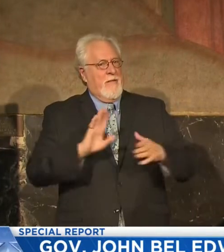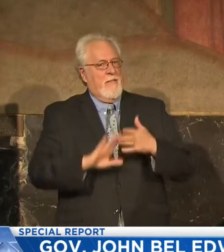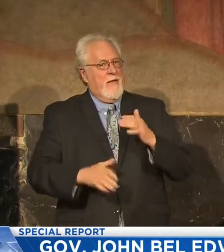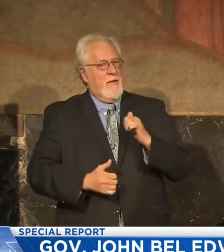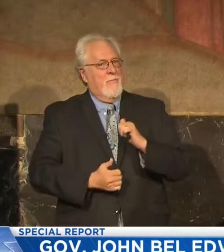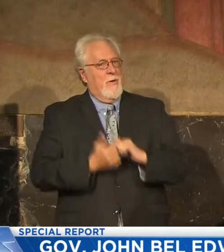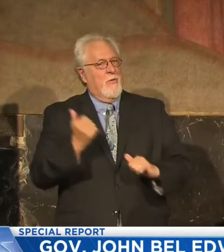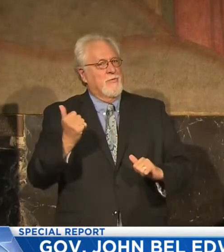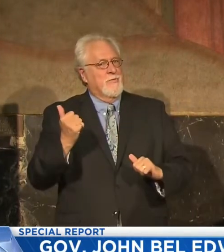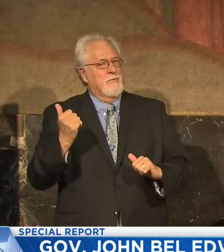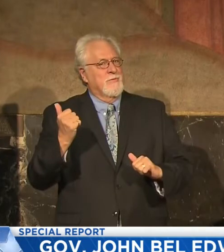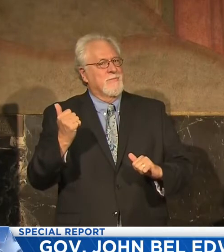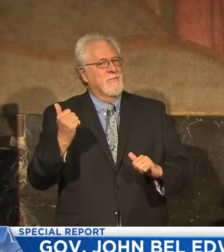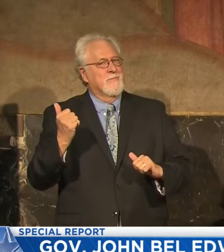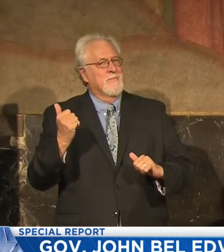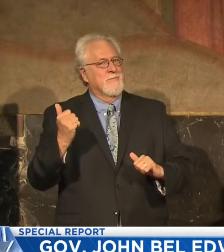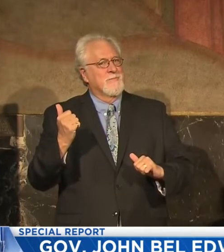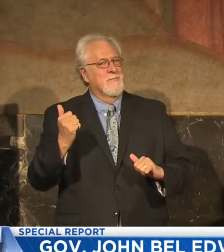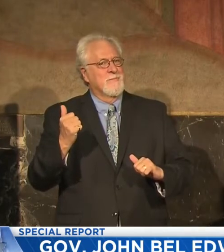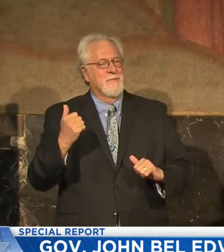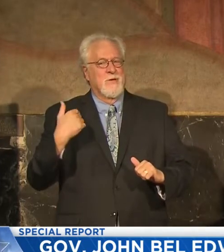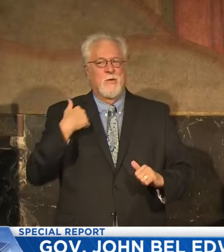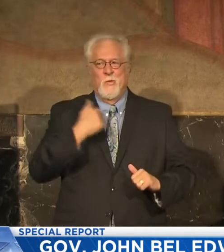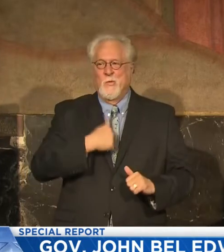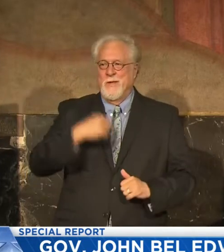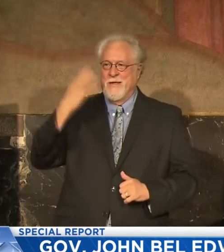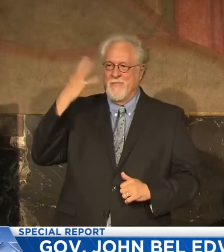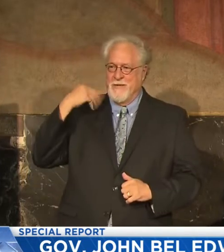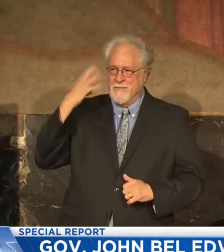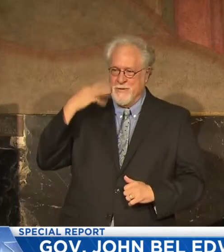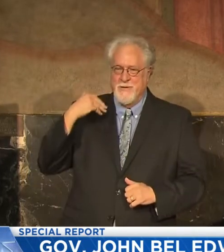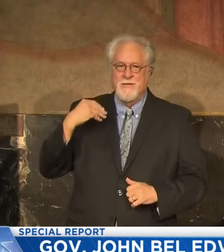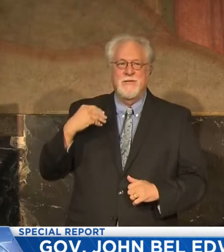THE GOVERNOR IS AT THE PODIUM. LET'S TAKE A LISTEN IN. WONDERFUL MEMORIAL DAY WEEKEND.